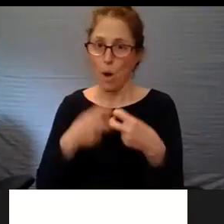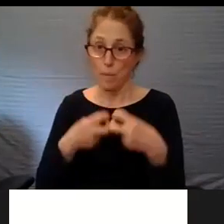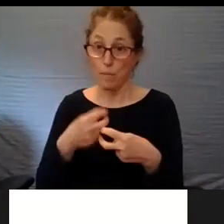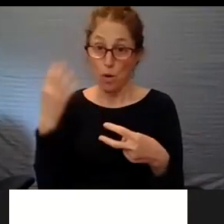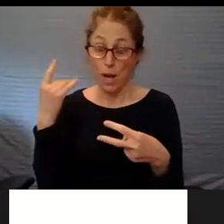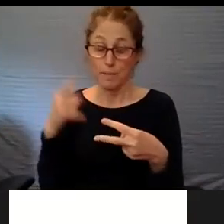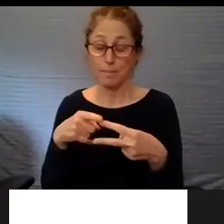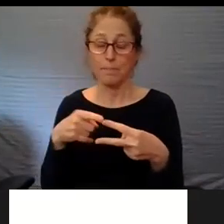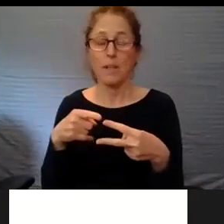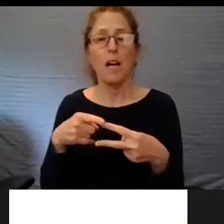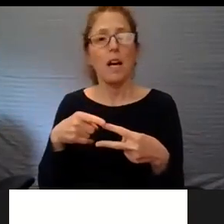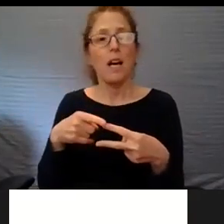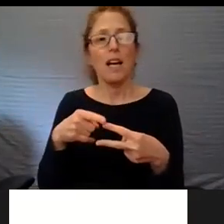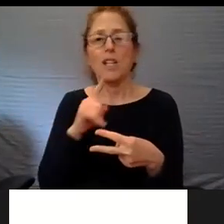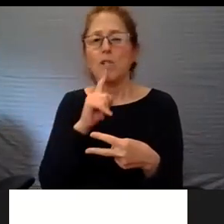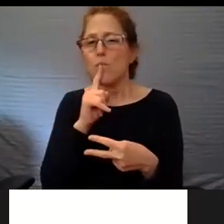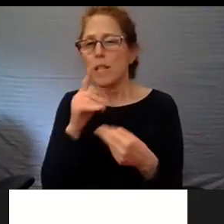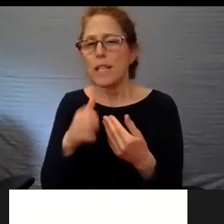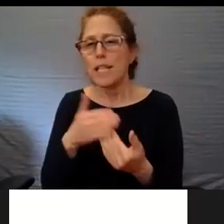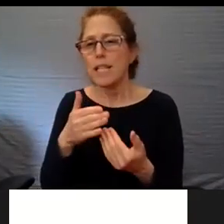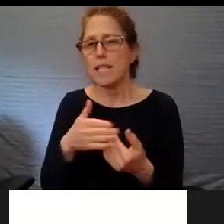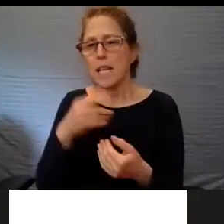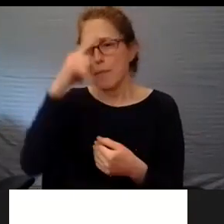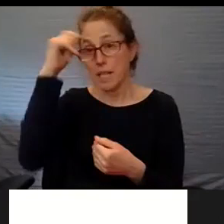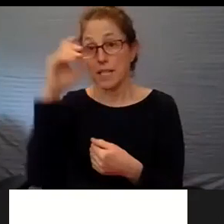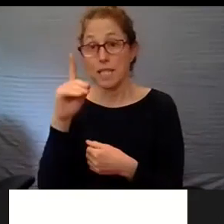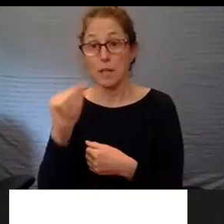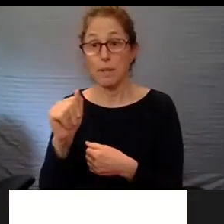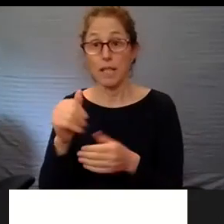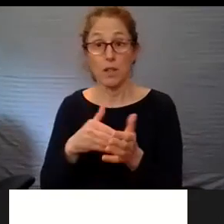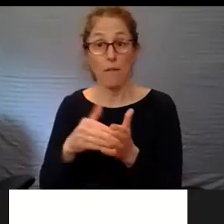it's very easy because disability is so often medicalized.